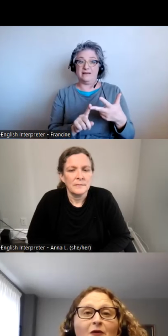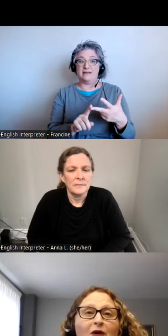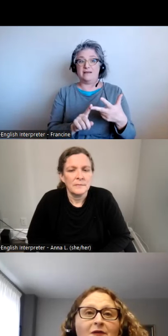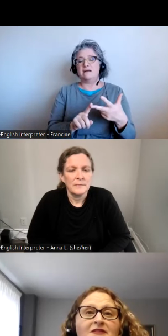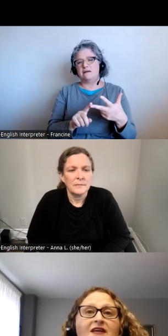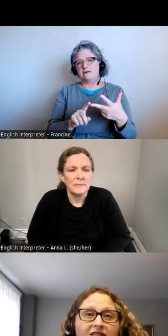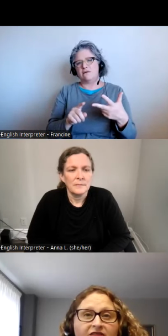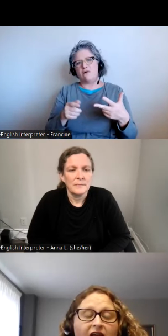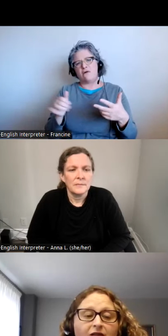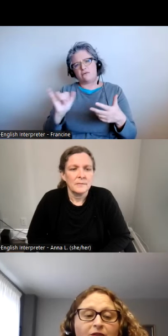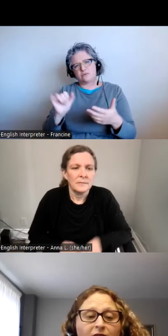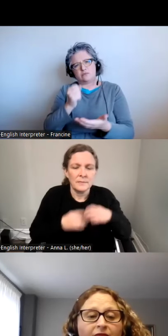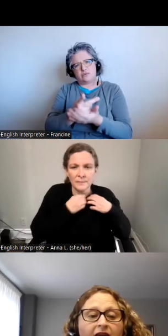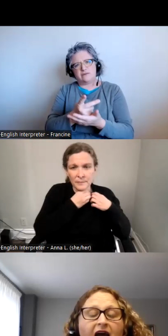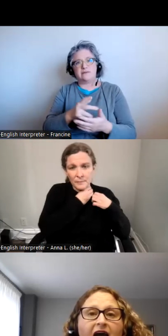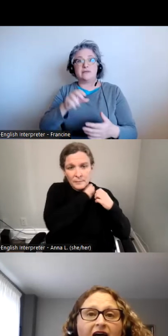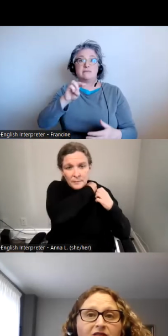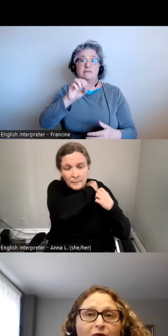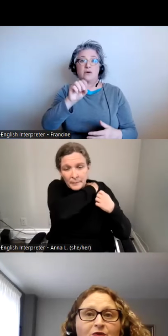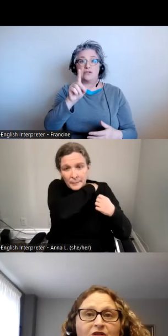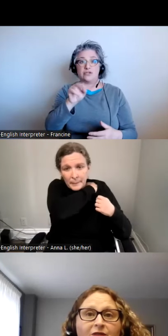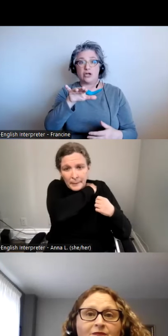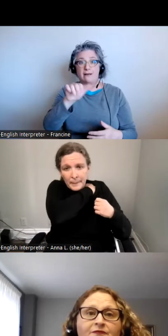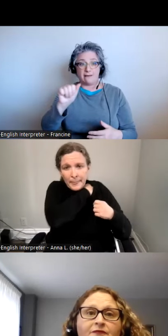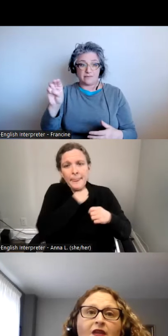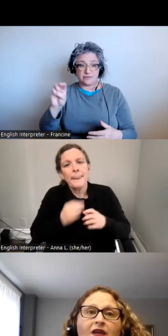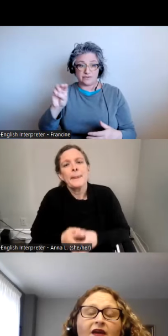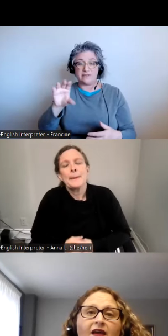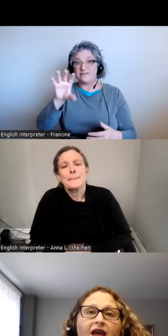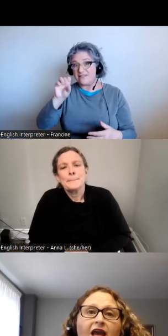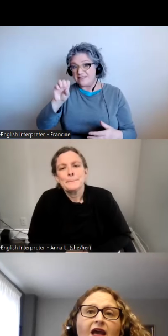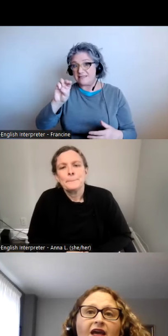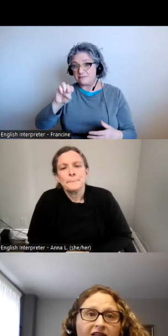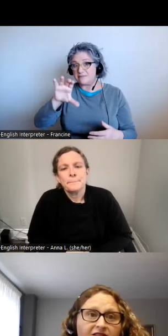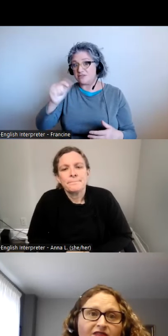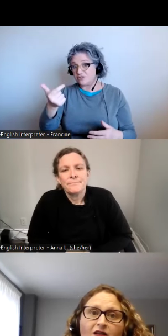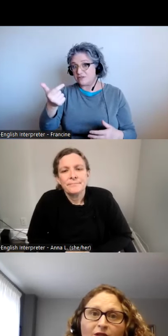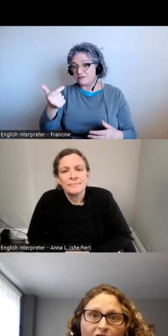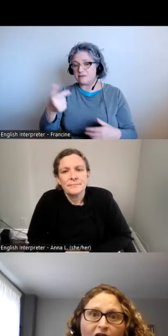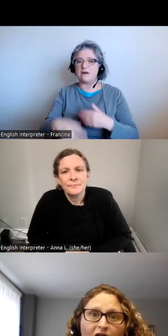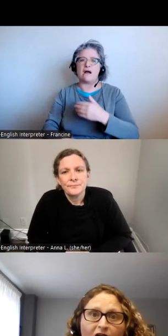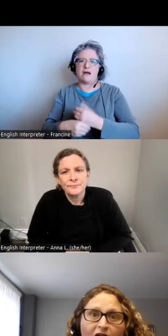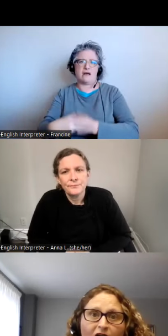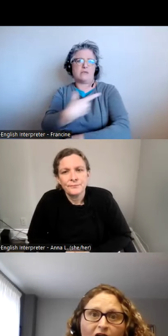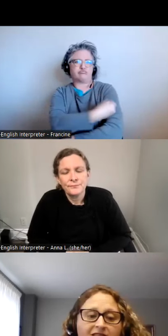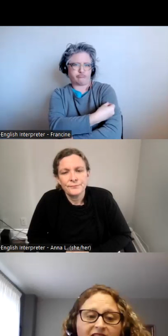is available and is the preferred original booster.